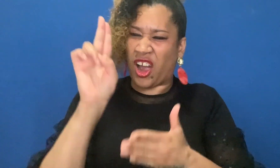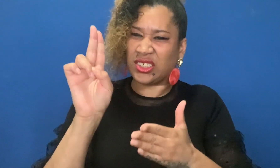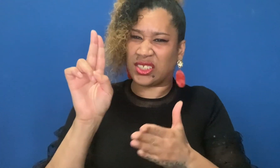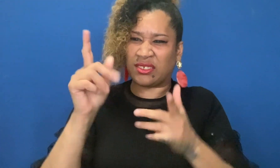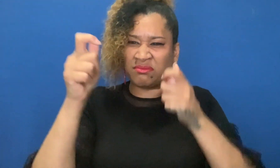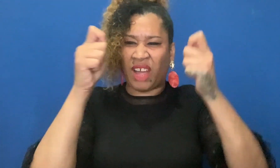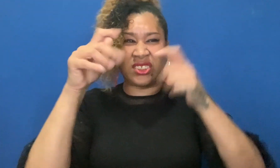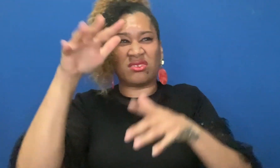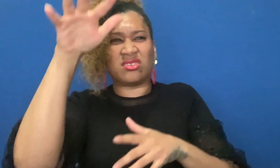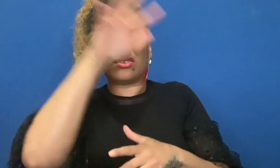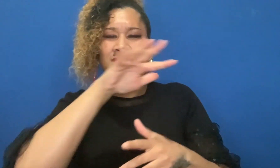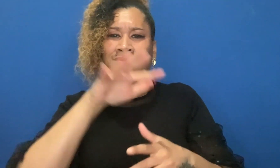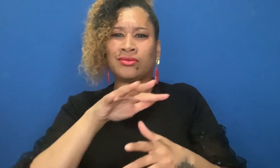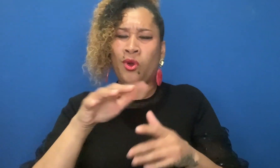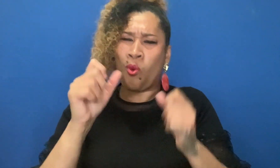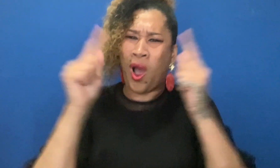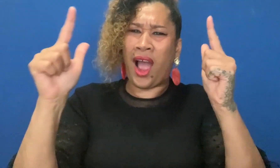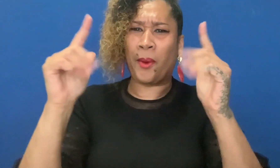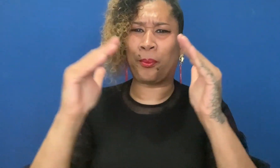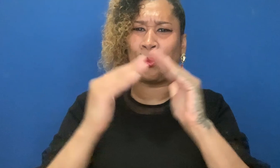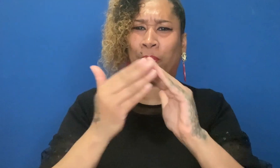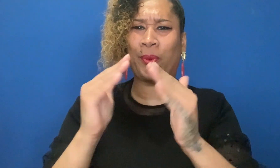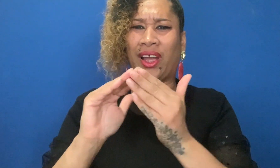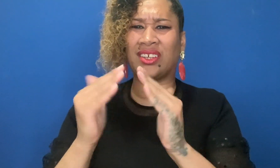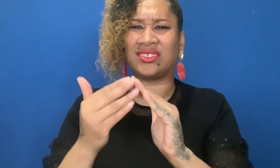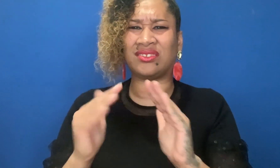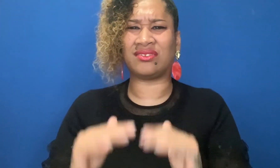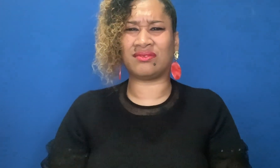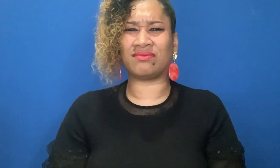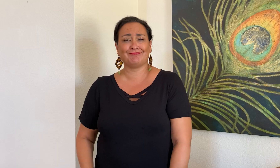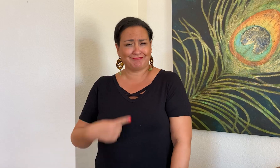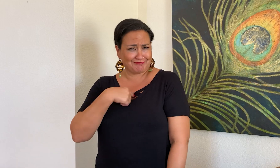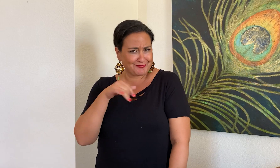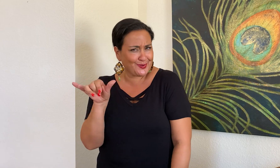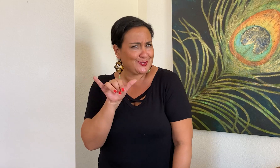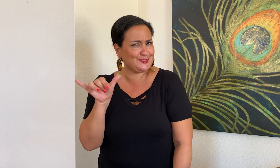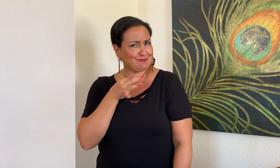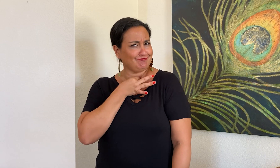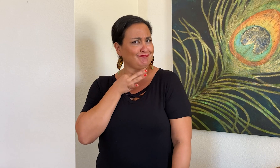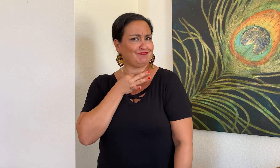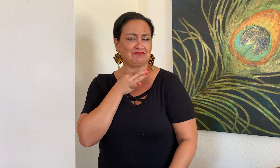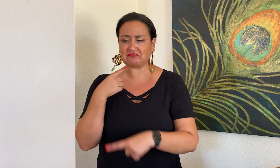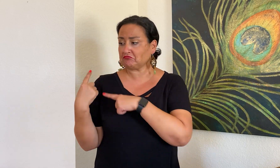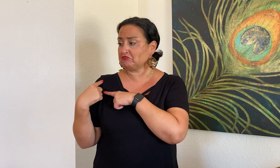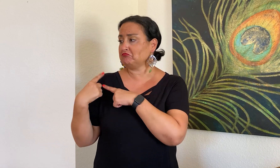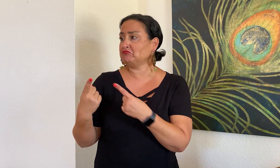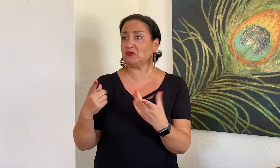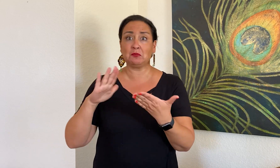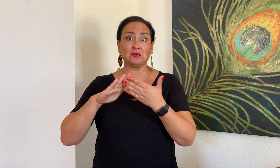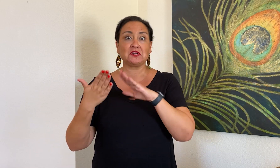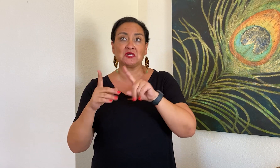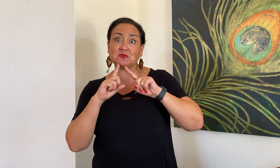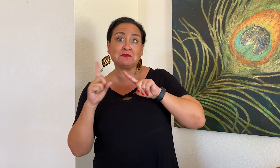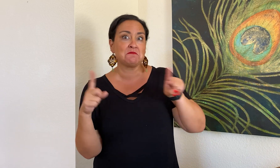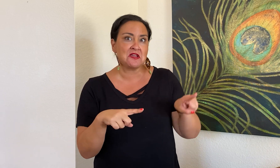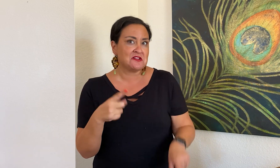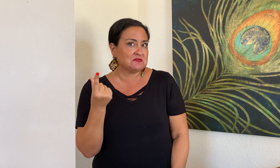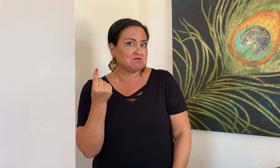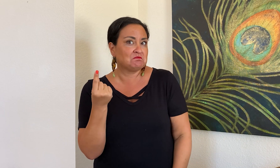and the university administrators, wake up! Wake up, the community! I’m also curious what the community’s response